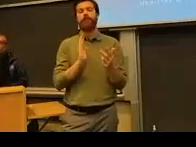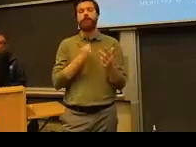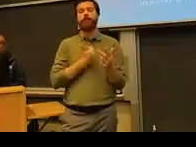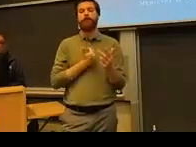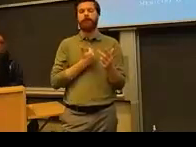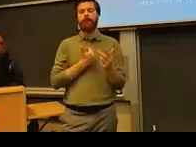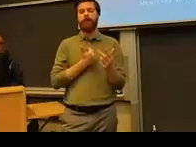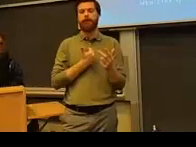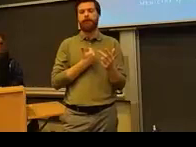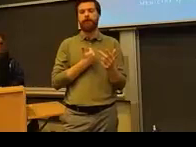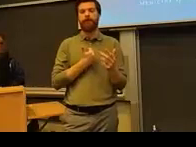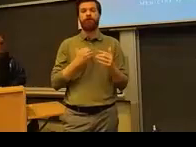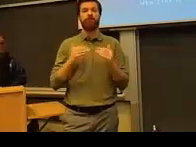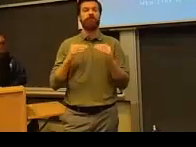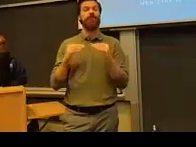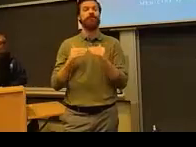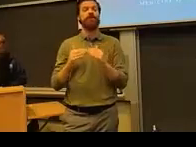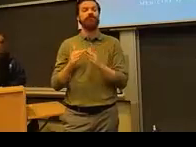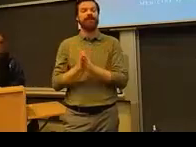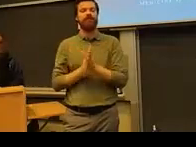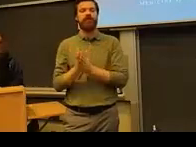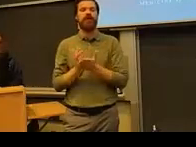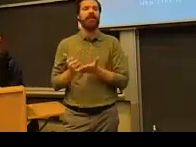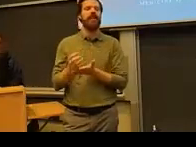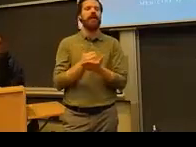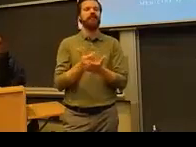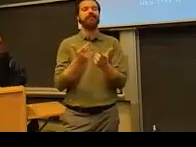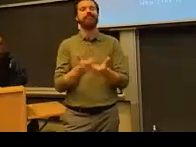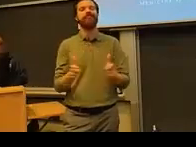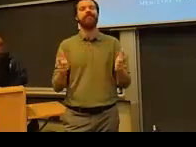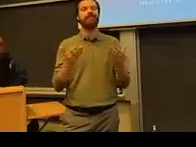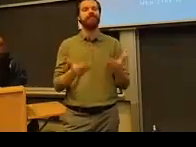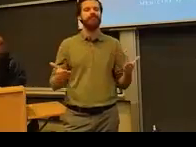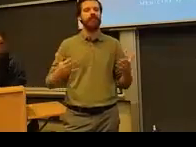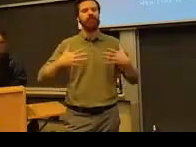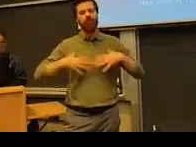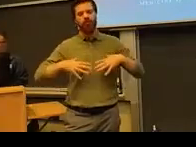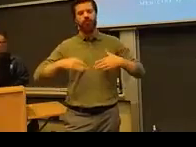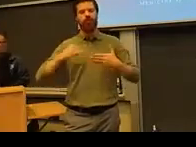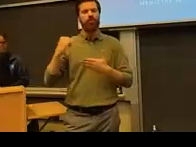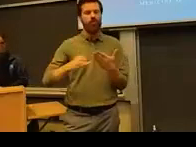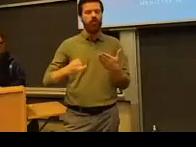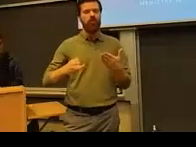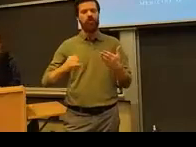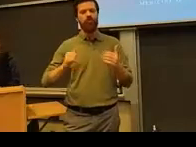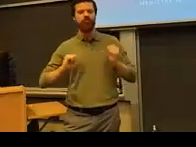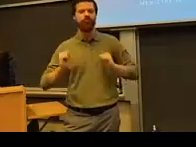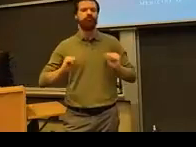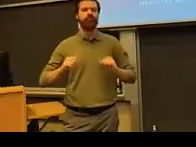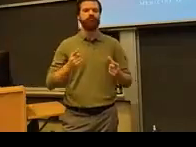uh initiated the collection of big supplies of clothing and art supplies and entertainment um